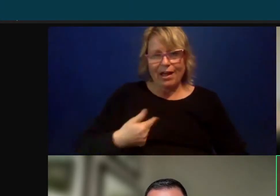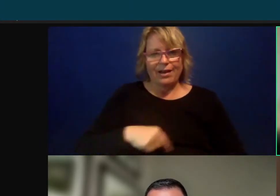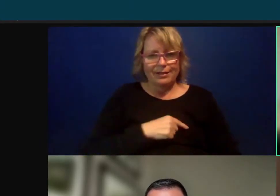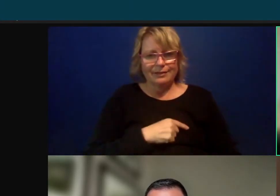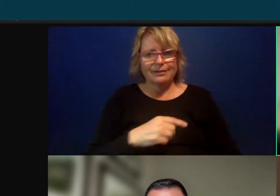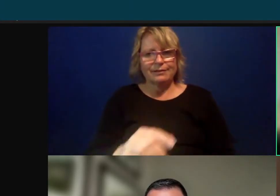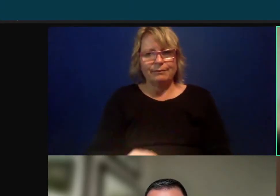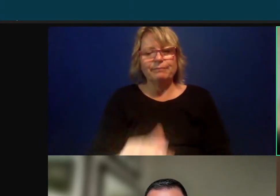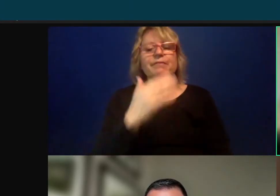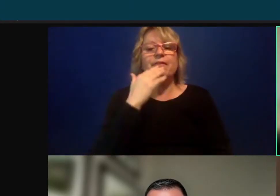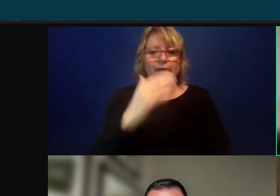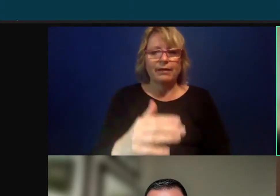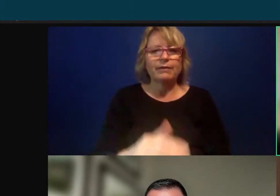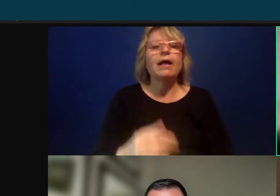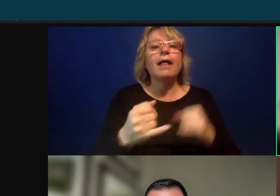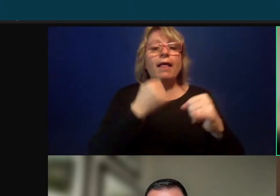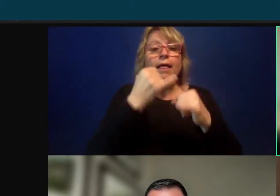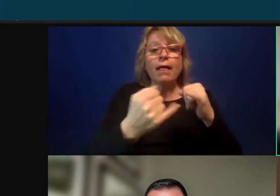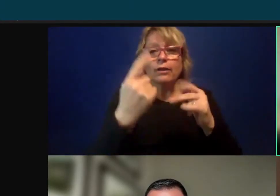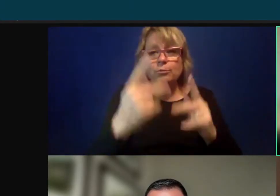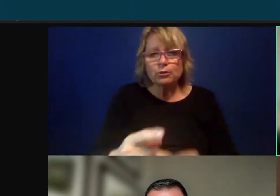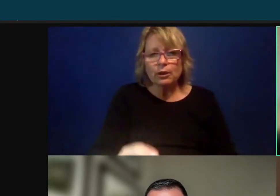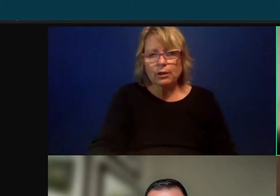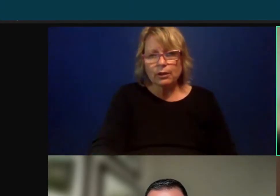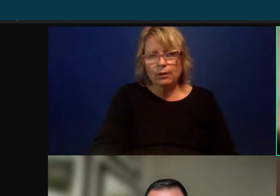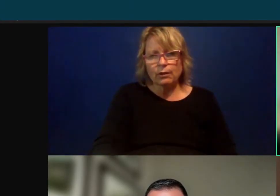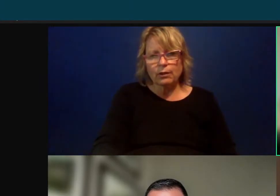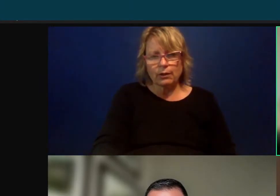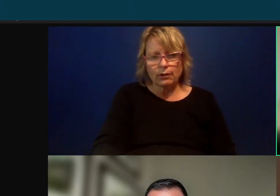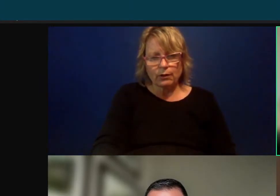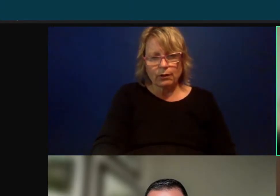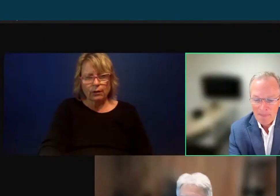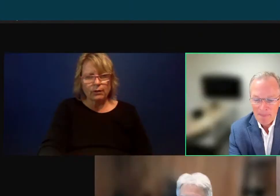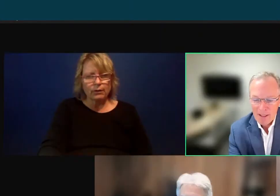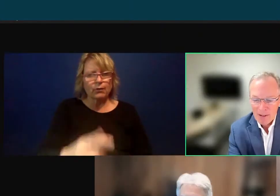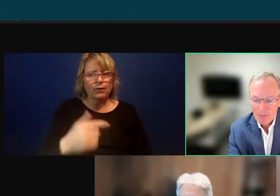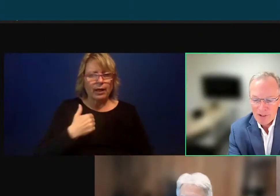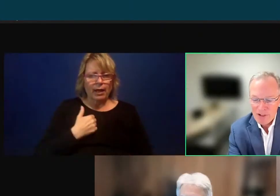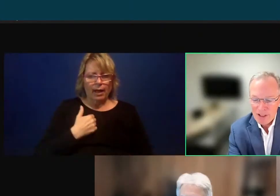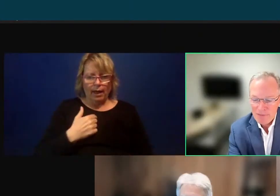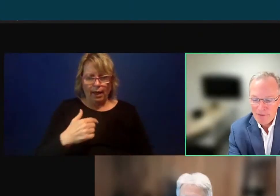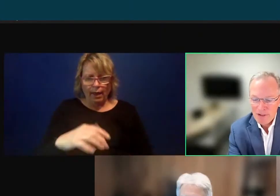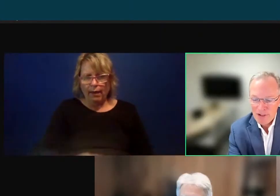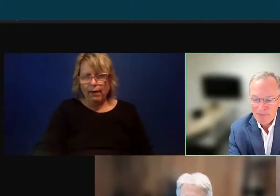Christopher Sharp: Thank you, and last but not least, we have Dr Rajiv Kumar. Rajiv is a